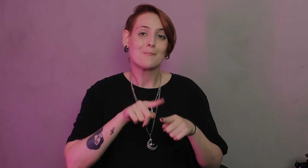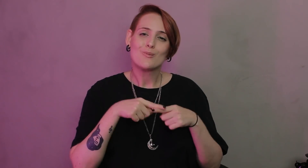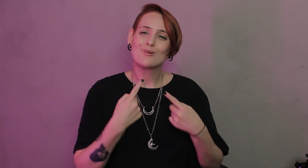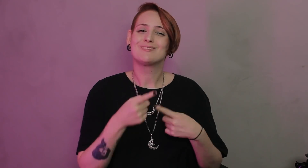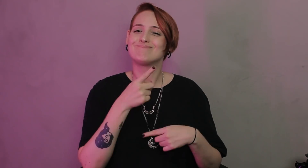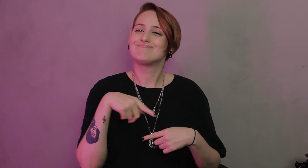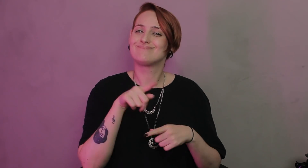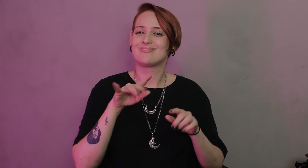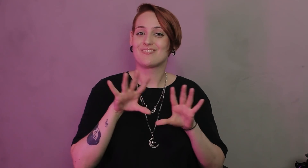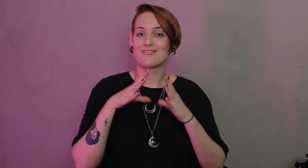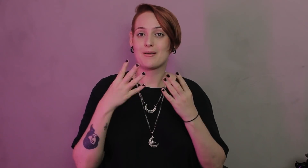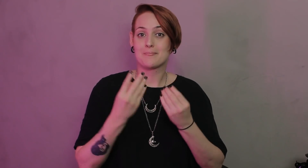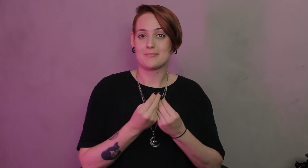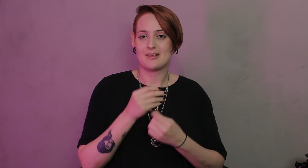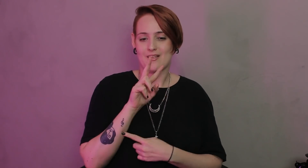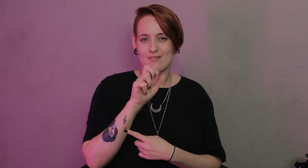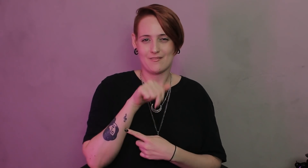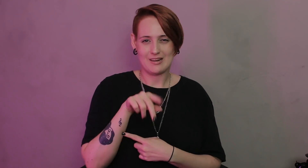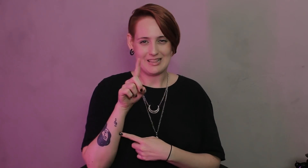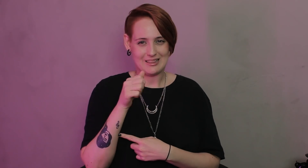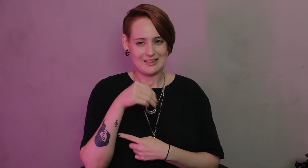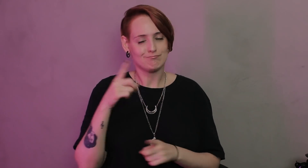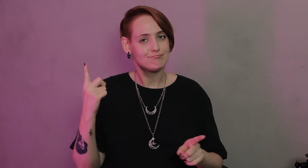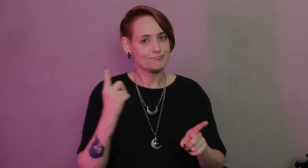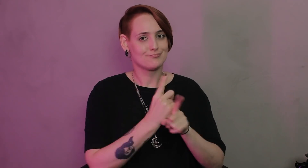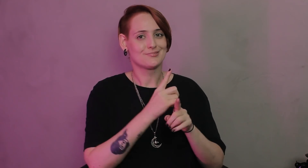so the Van Dann family found themselves in